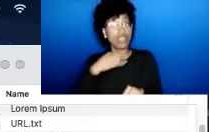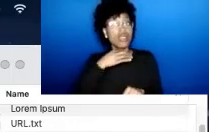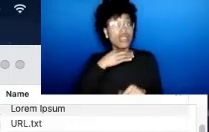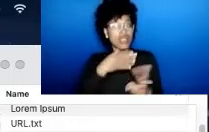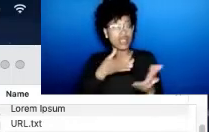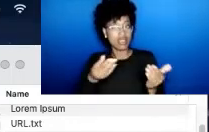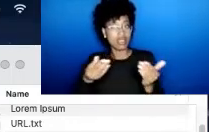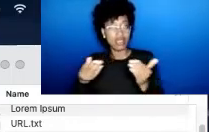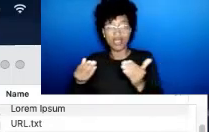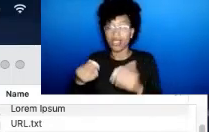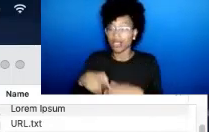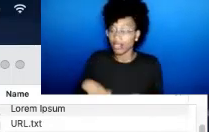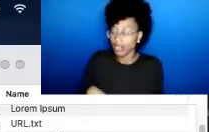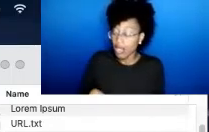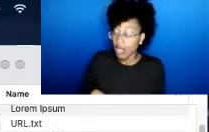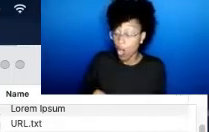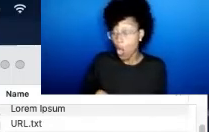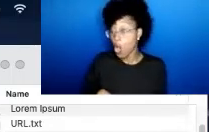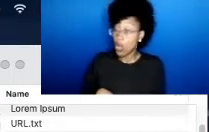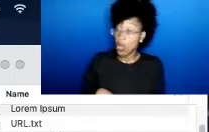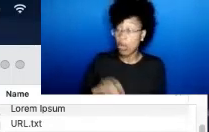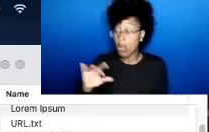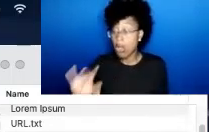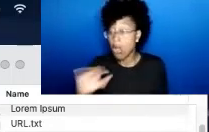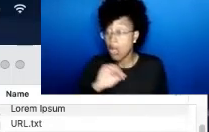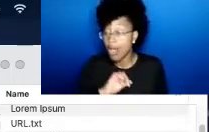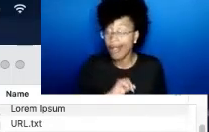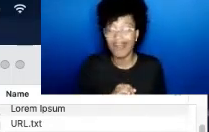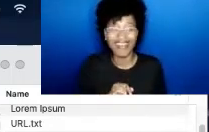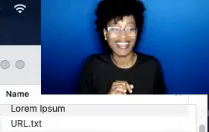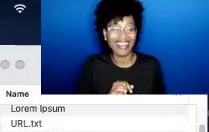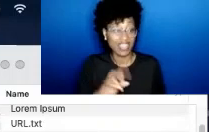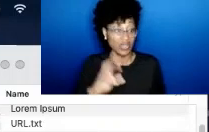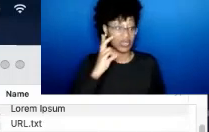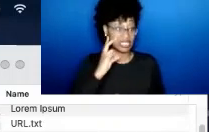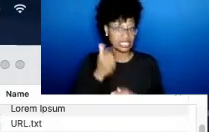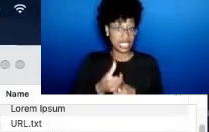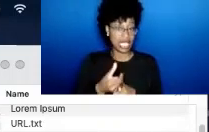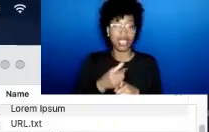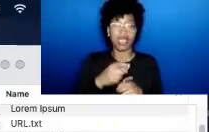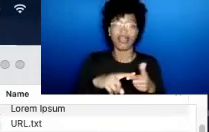07:10:48 To see the images themselves, you click here and you will see them full-size.